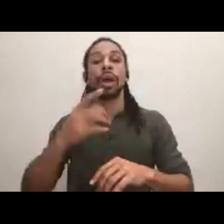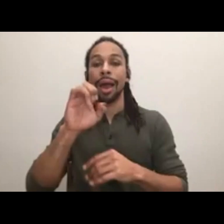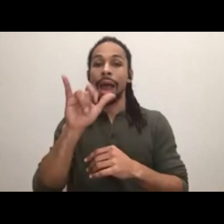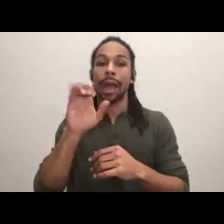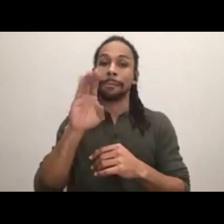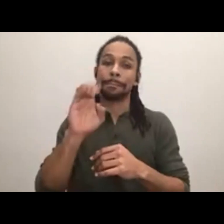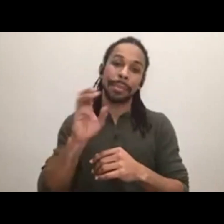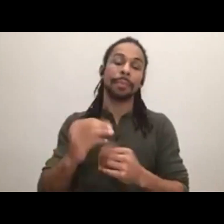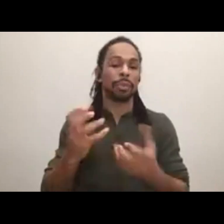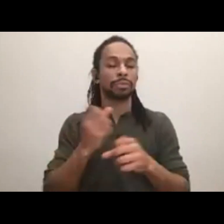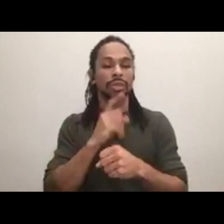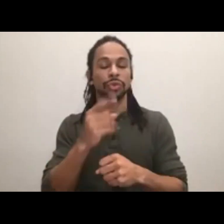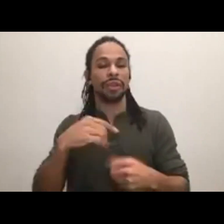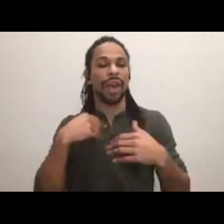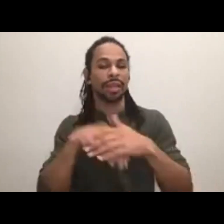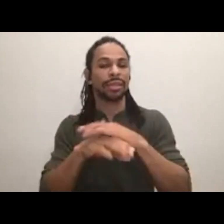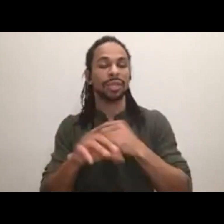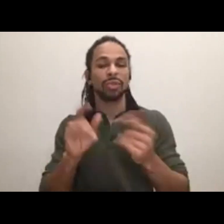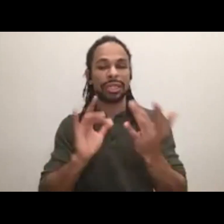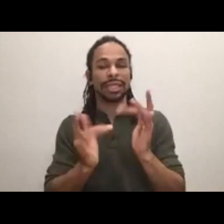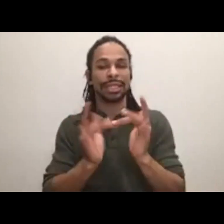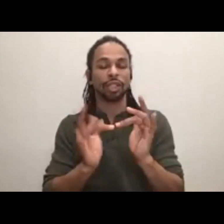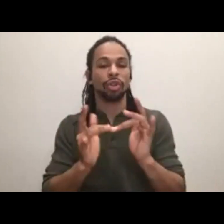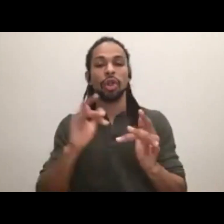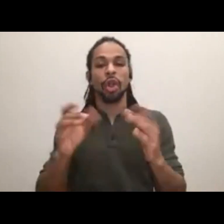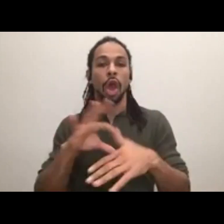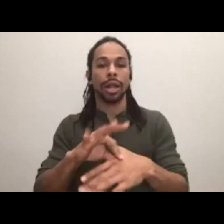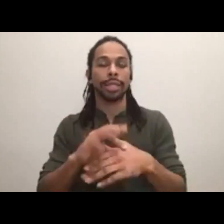This is an ongoing commitment from the organization and is one that continues to evolve in close